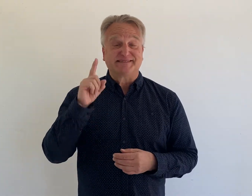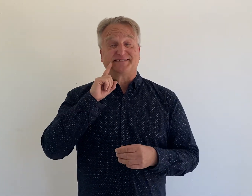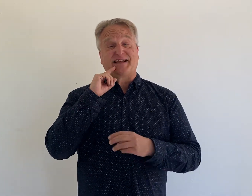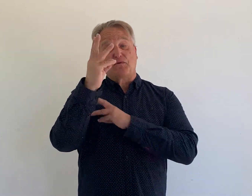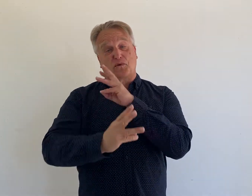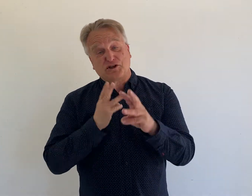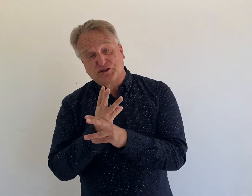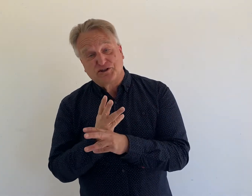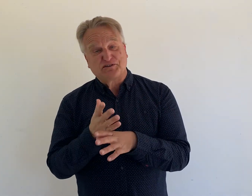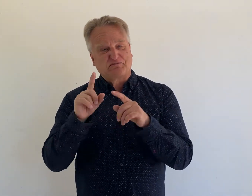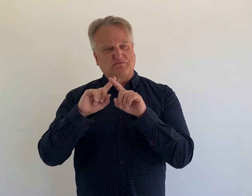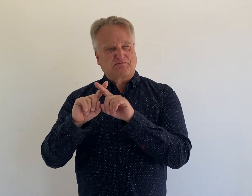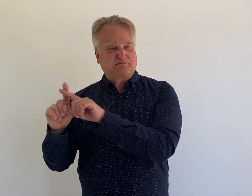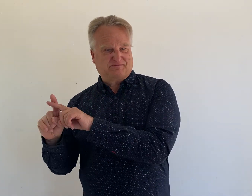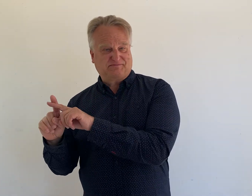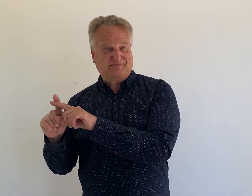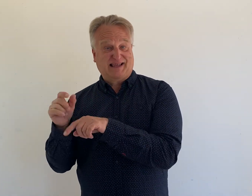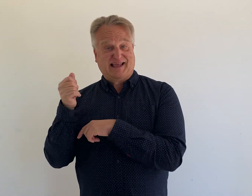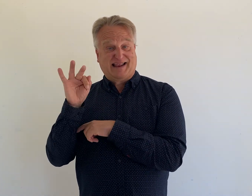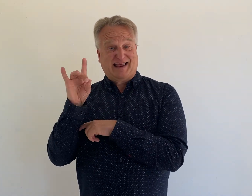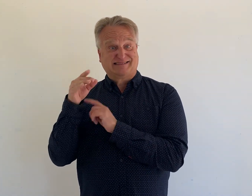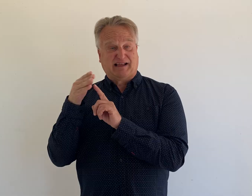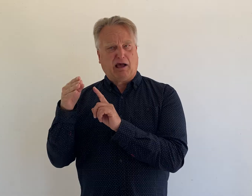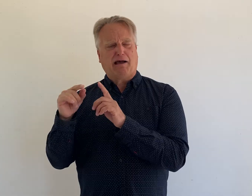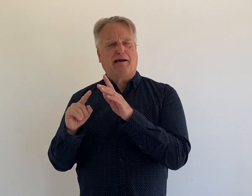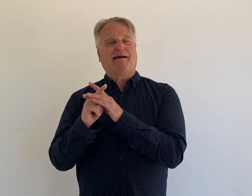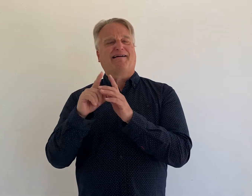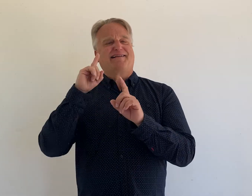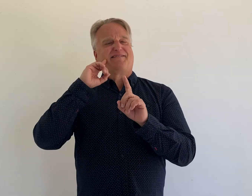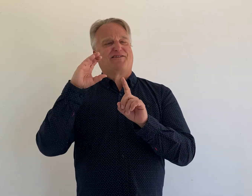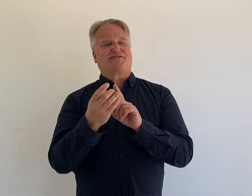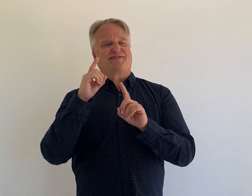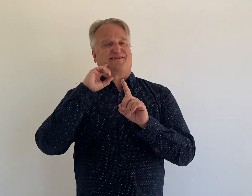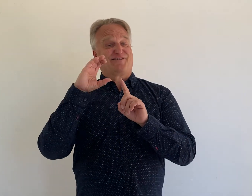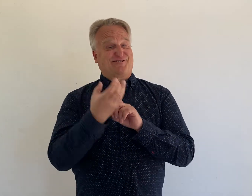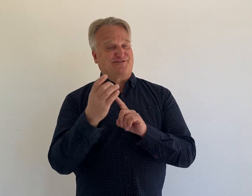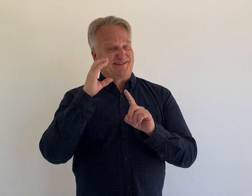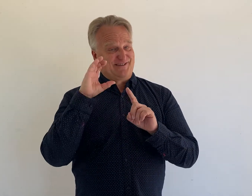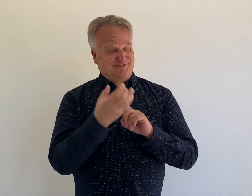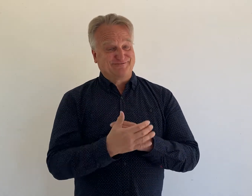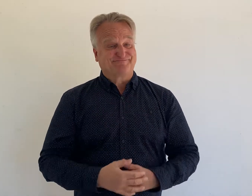or the “Deaf world” were typically used to describe certain behaviors found in the Deaf community.